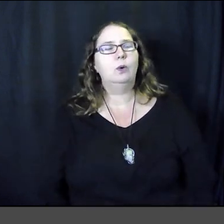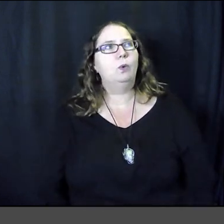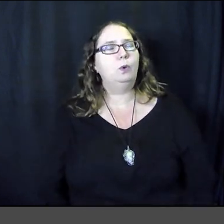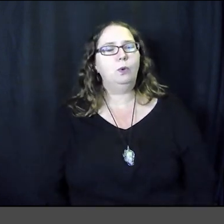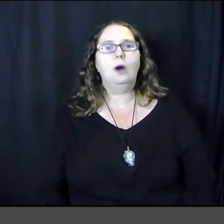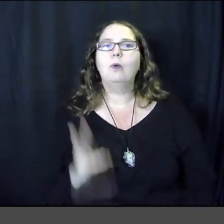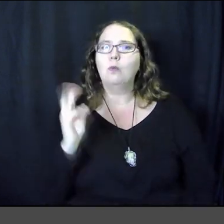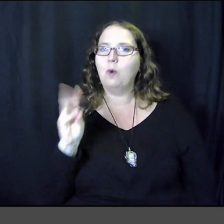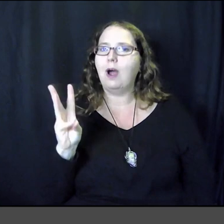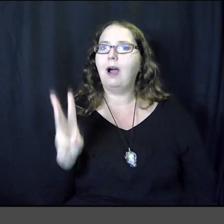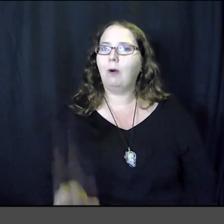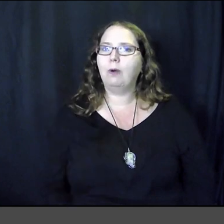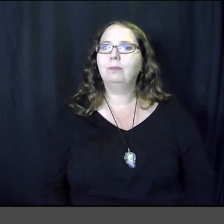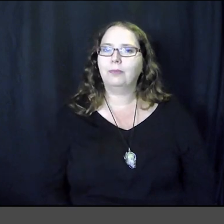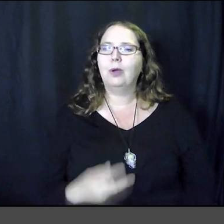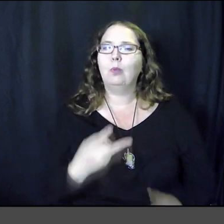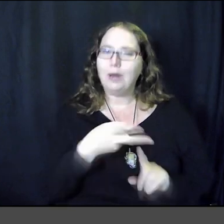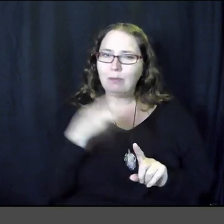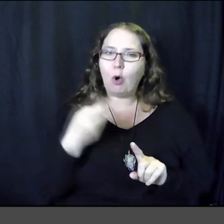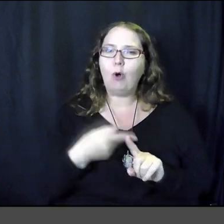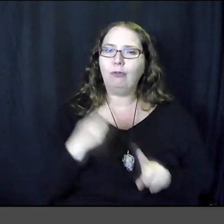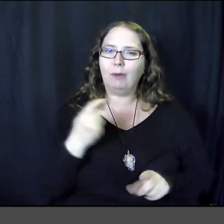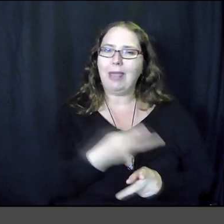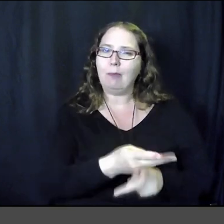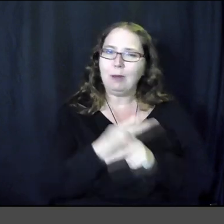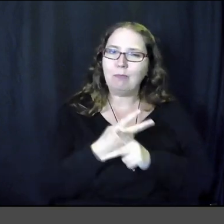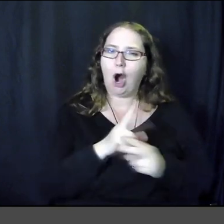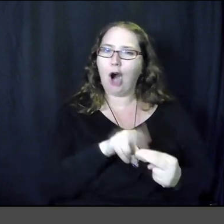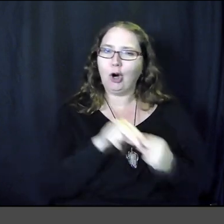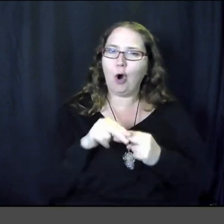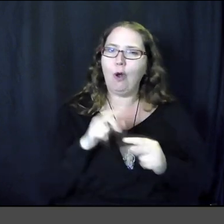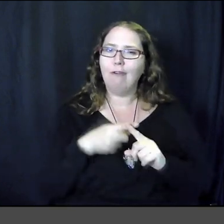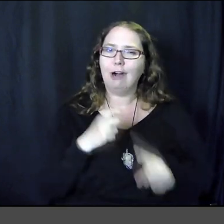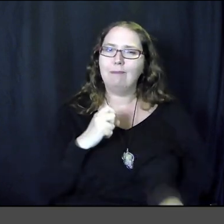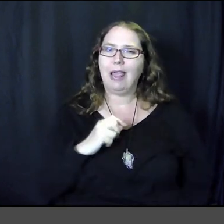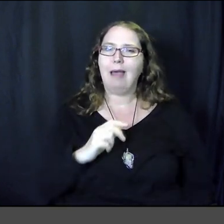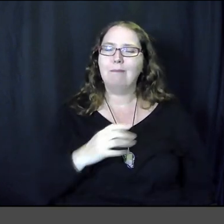THAT ORGANIZING, THAT SENSE OF COMMUNITY, THAT SENSE OF OF WHAT THE HUMANITIES,